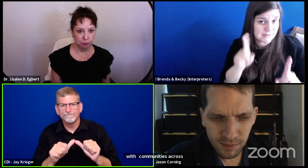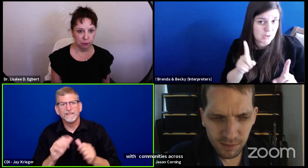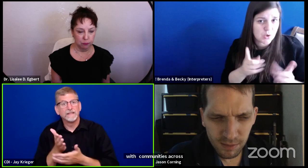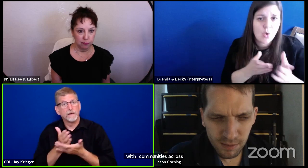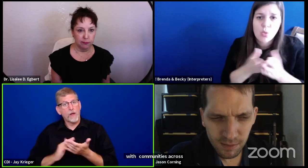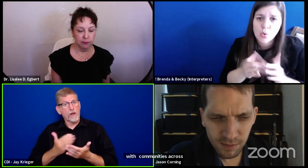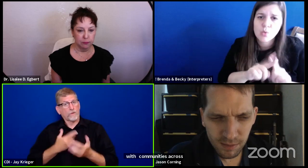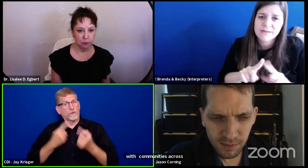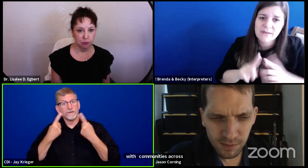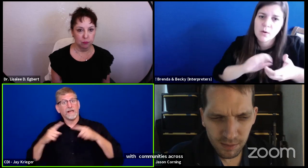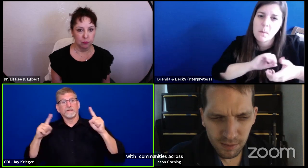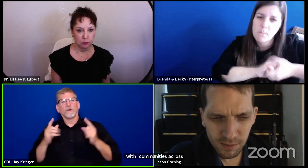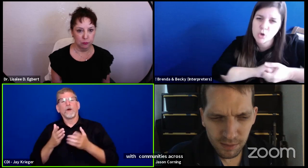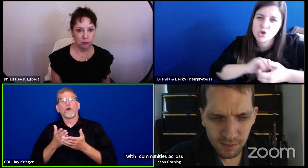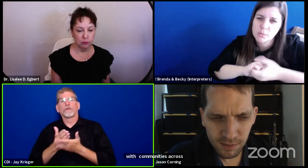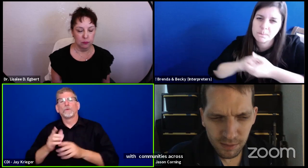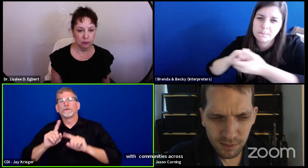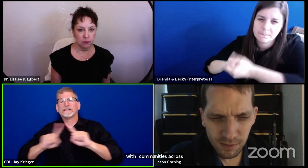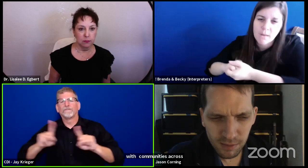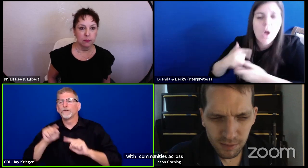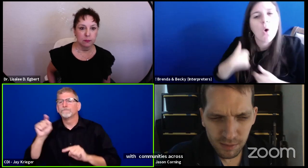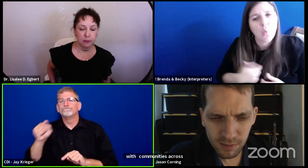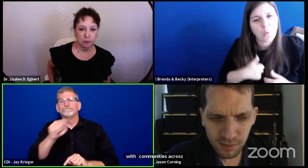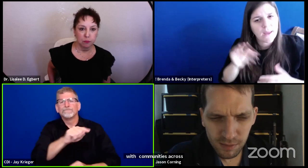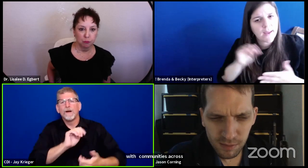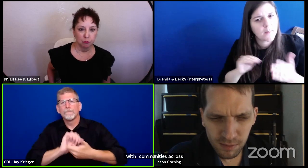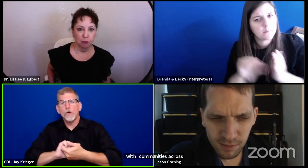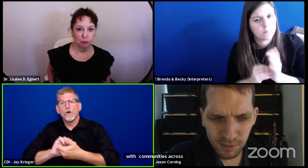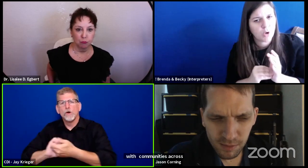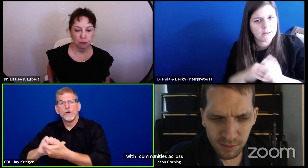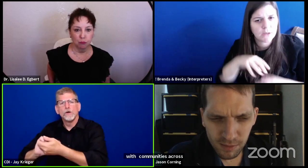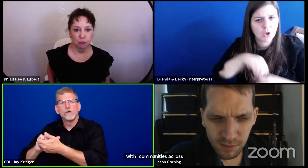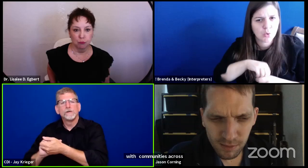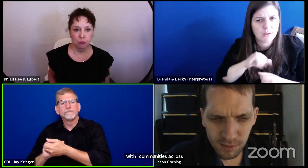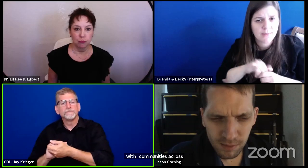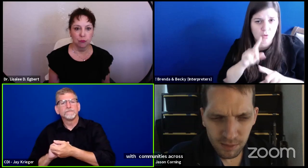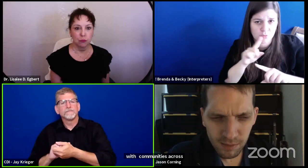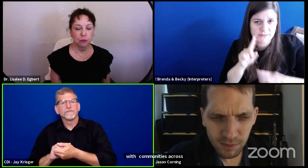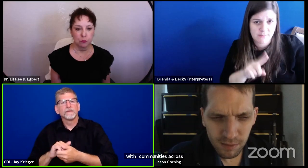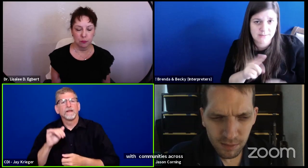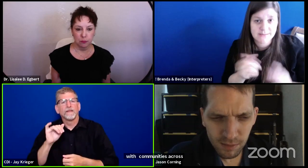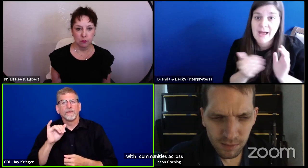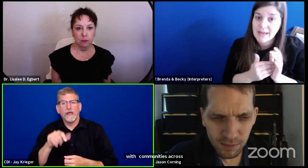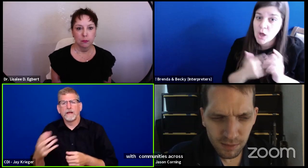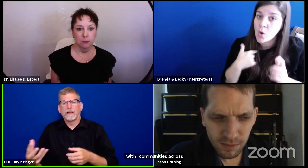what we noted in our response to the questions that the Chair circulated to our agency.